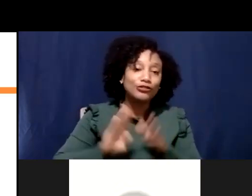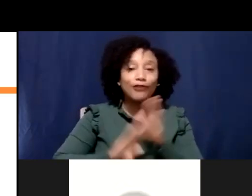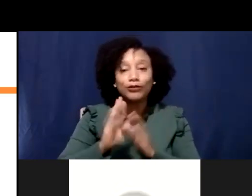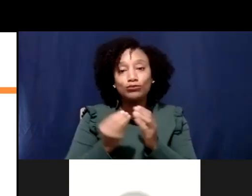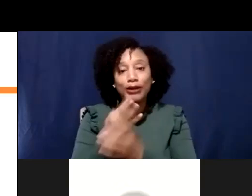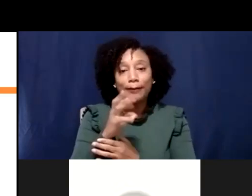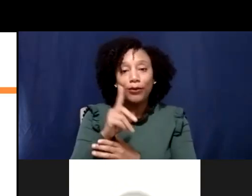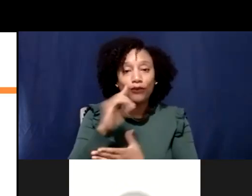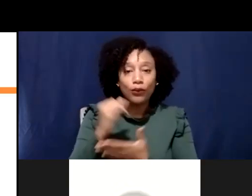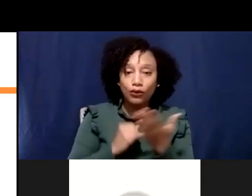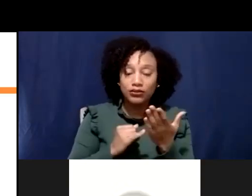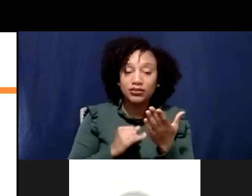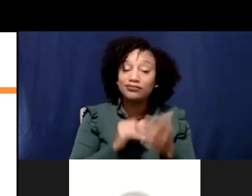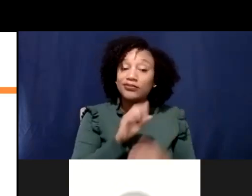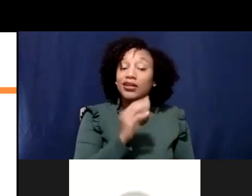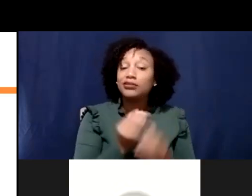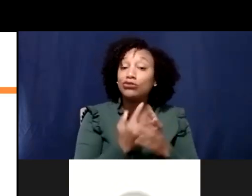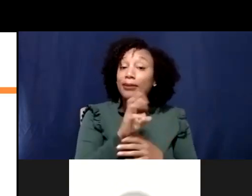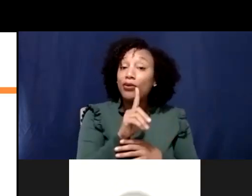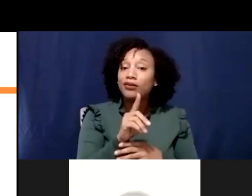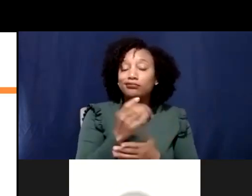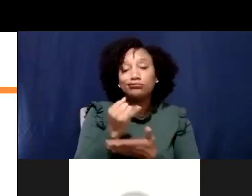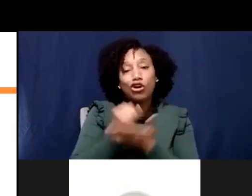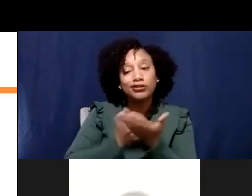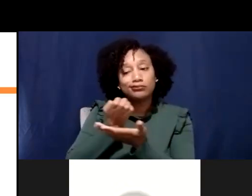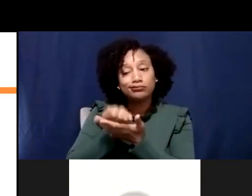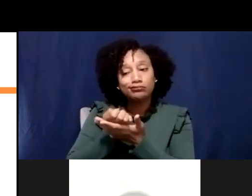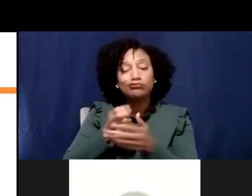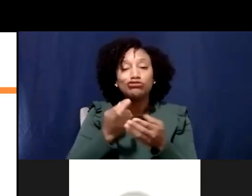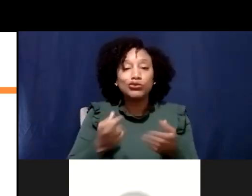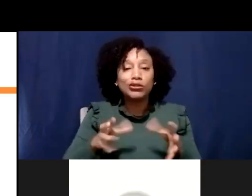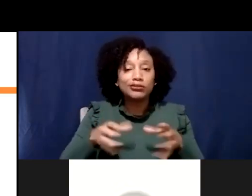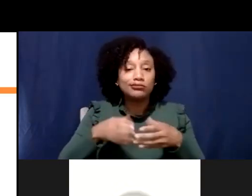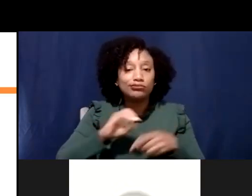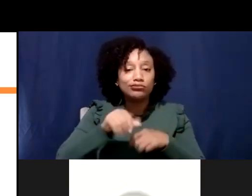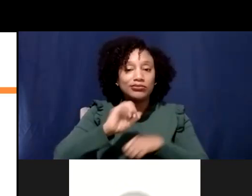Springboard is an artist economic development and resource organization based in St. Paul, Minnesota,